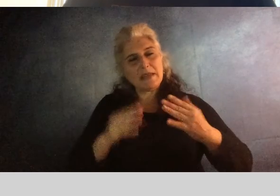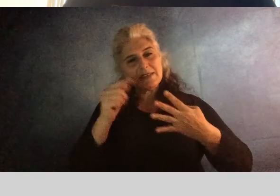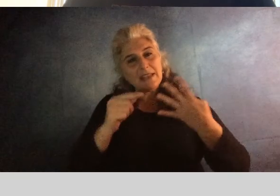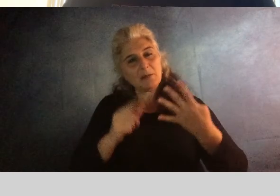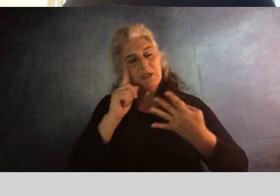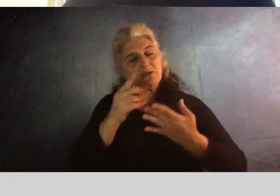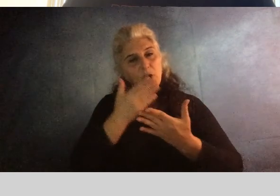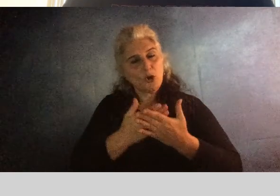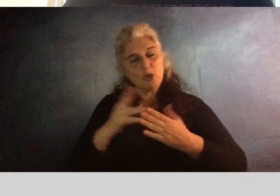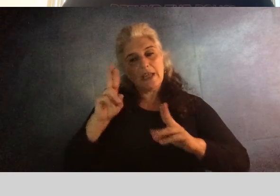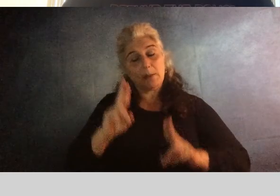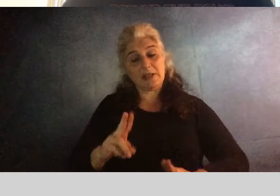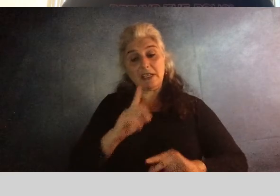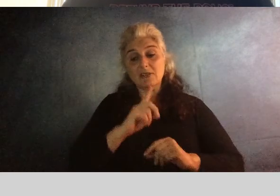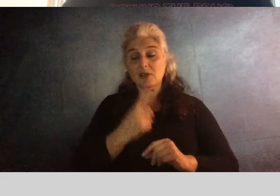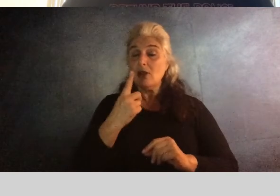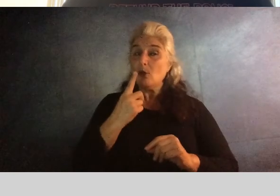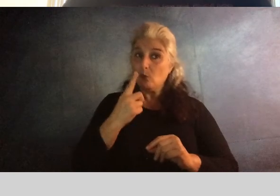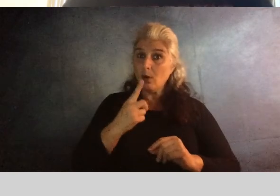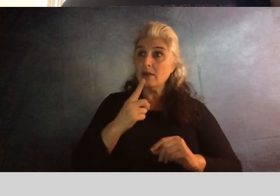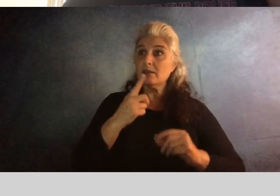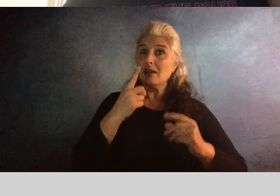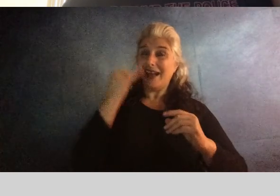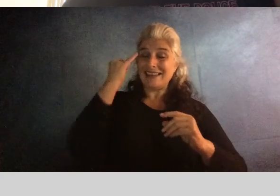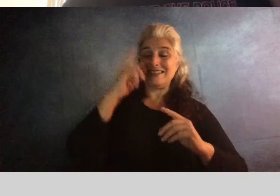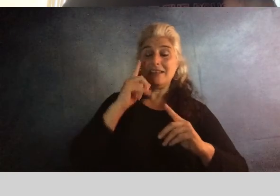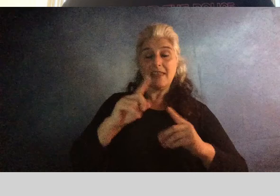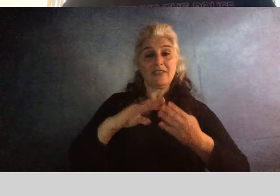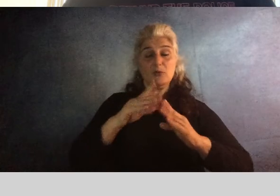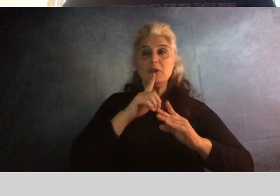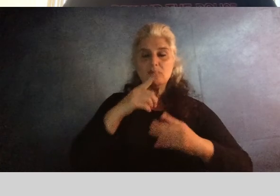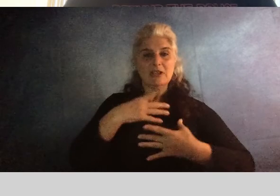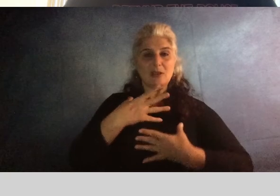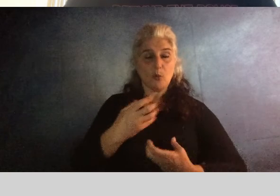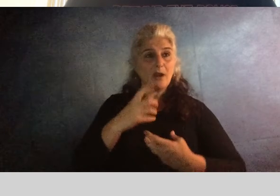A well-scoped idea that is clearly wanted by the community. "Disrupt VPNs" is not well-scoped,